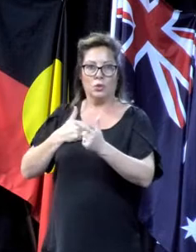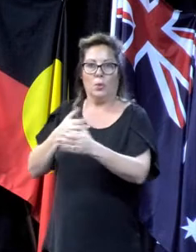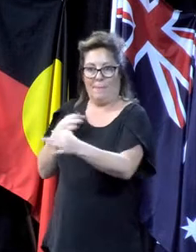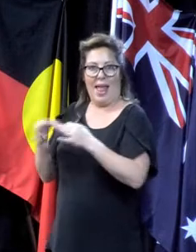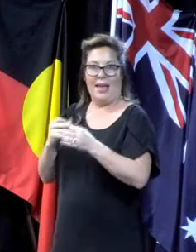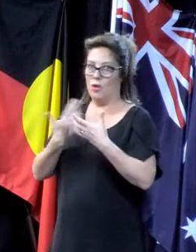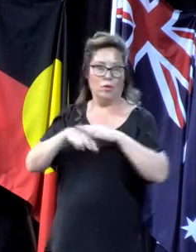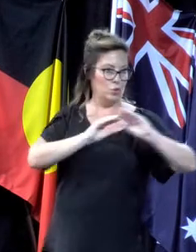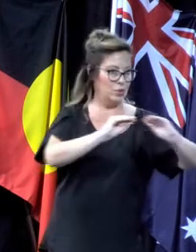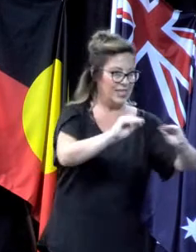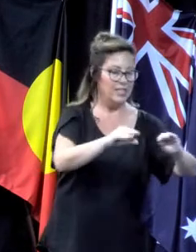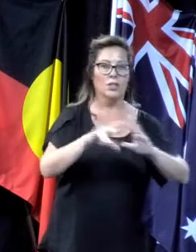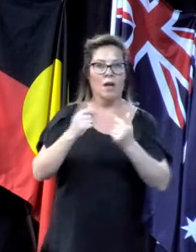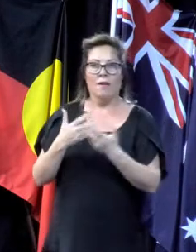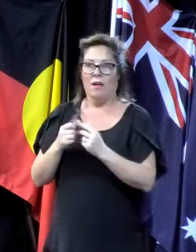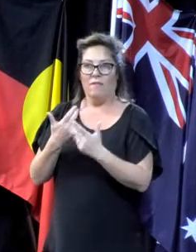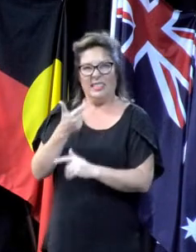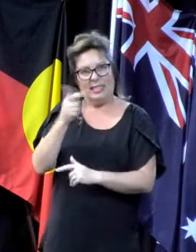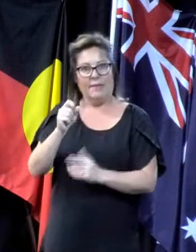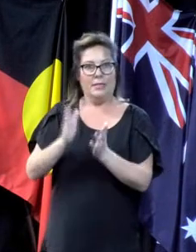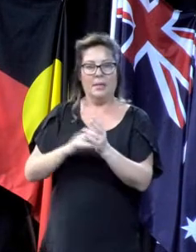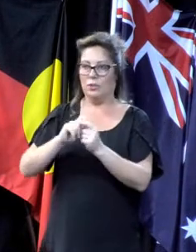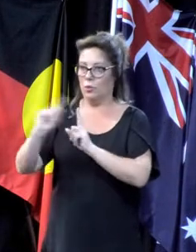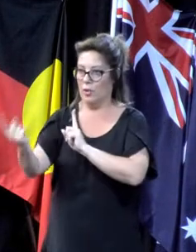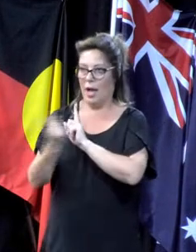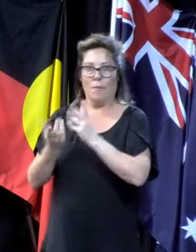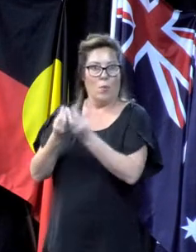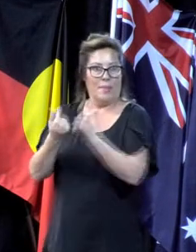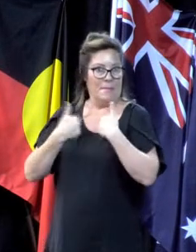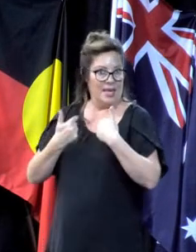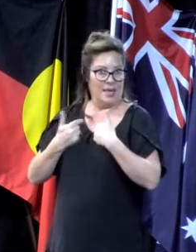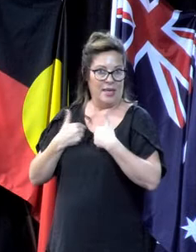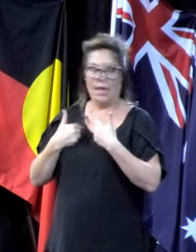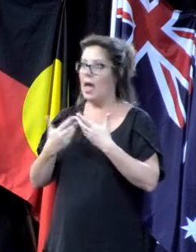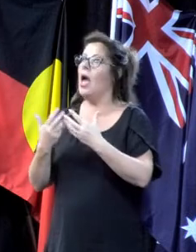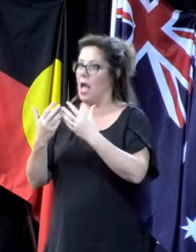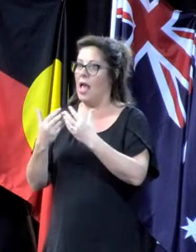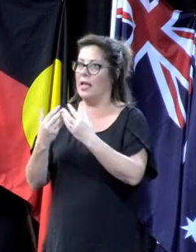for me to go and co-instruct with them in the classroom, to engage in instructional coaching cycles